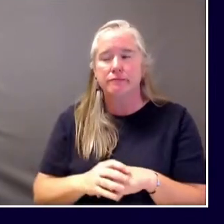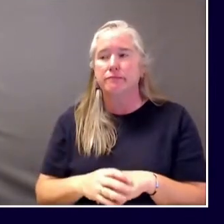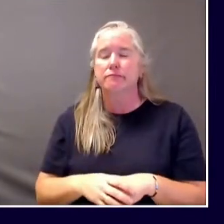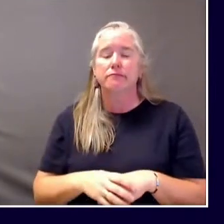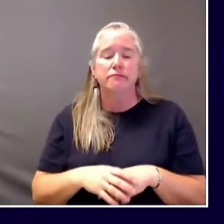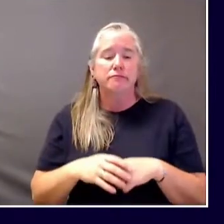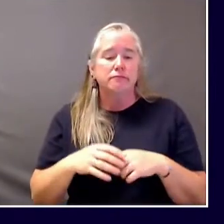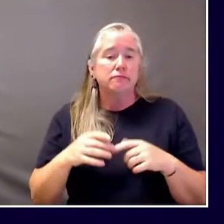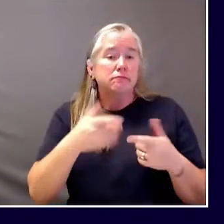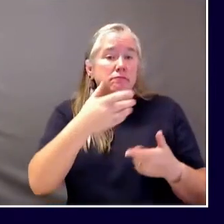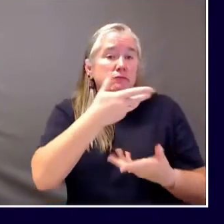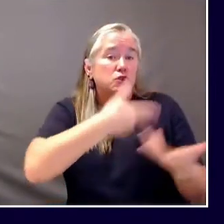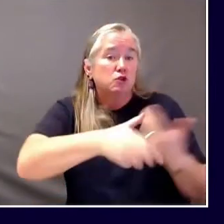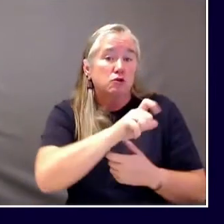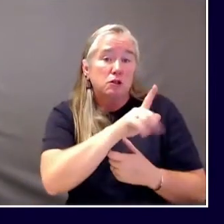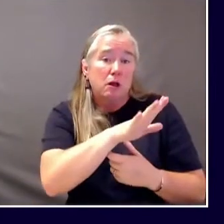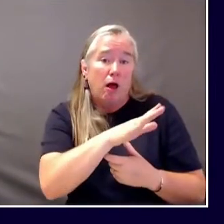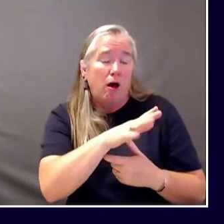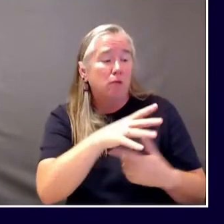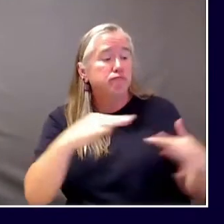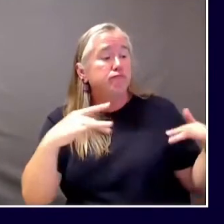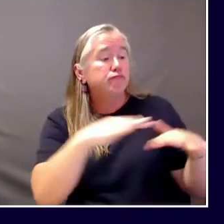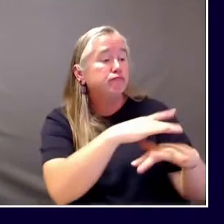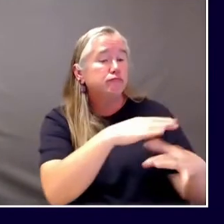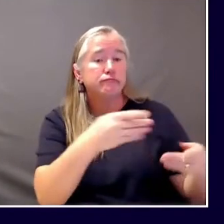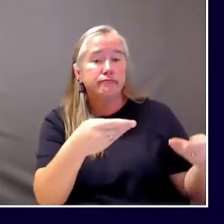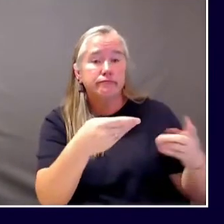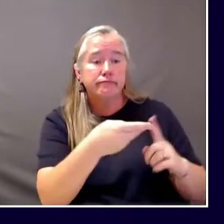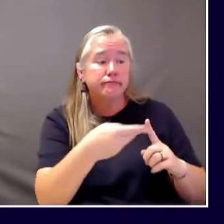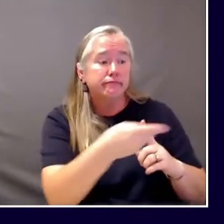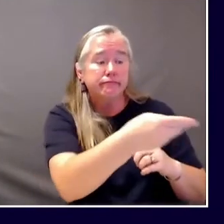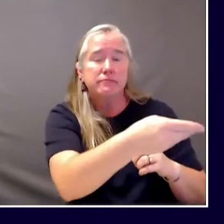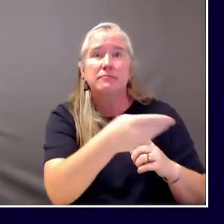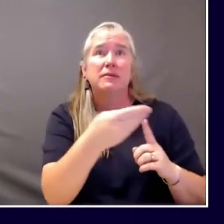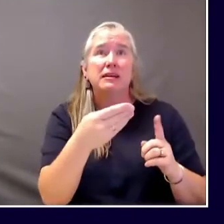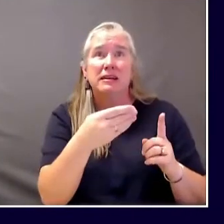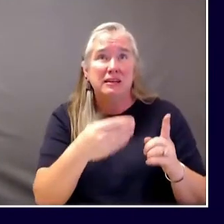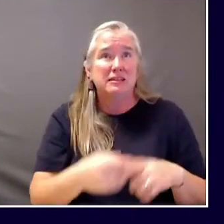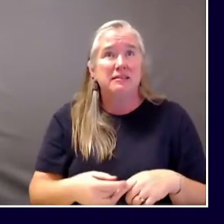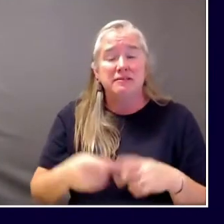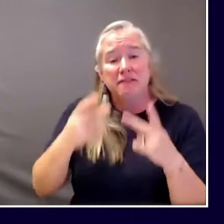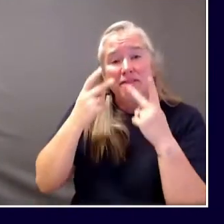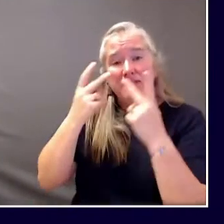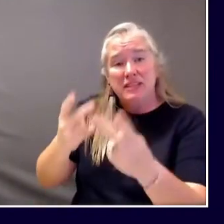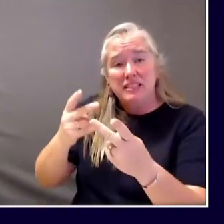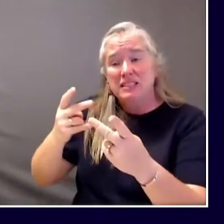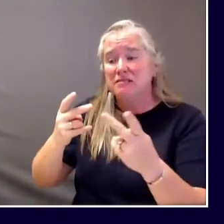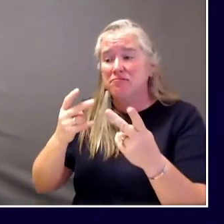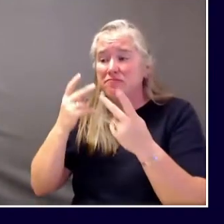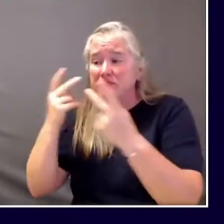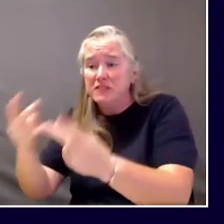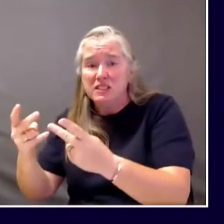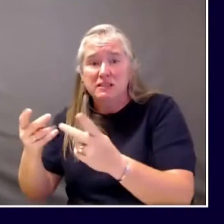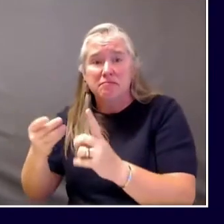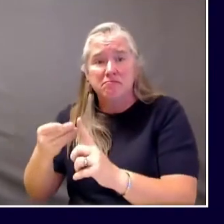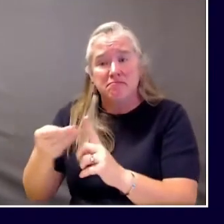going to social clubs in places where small numbers of people